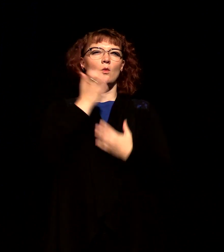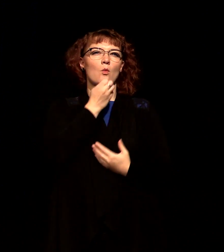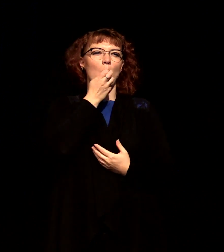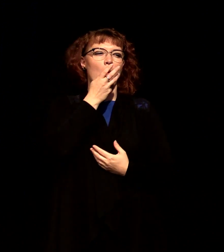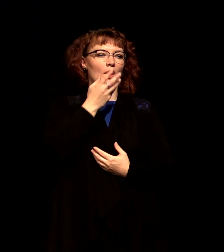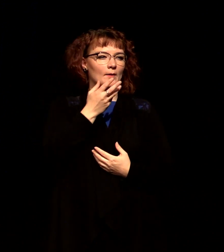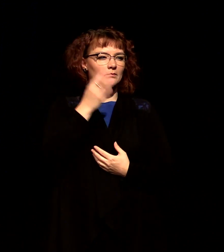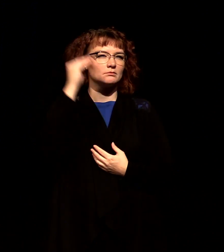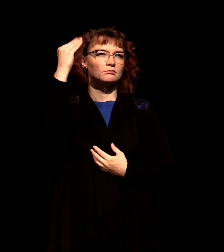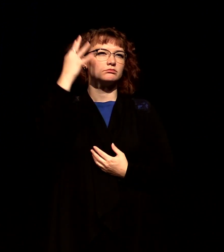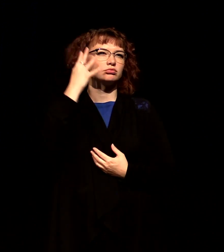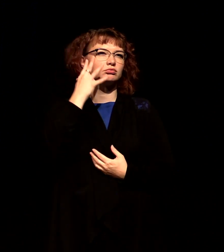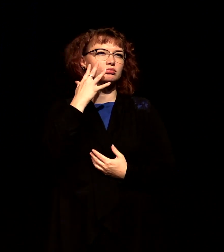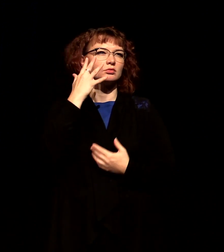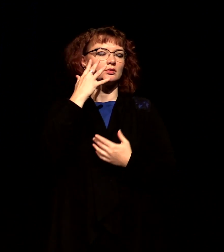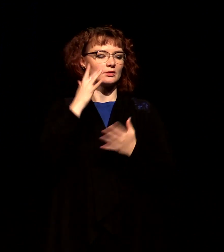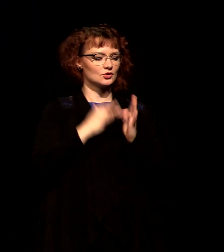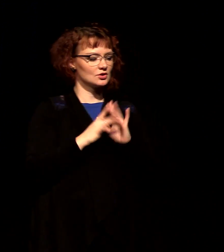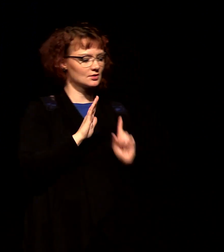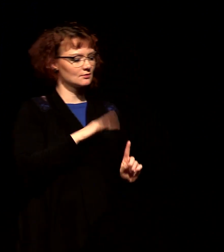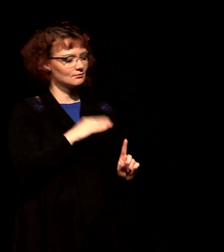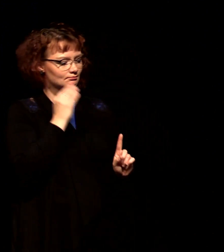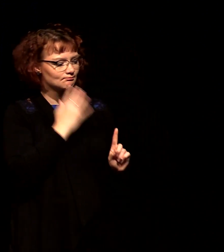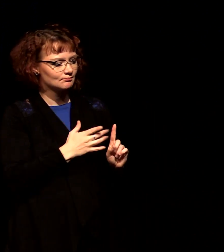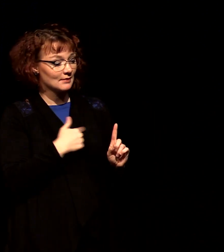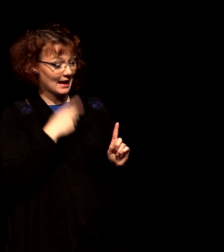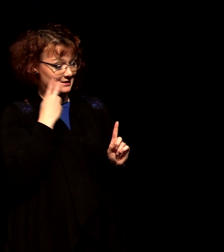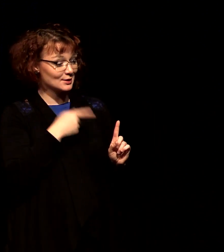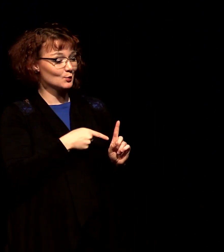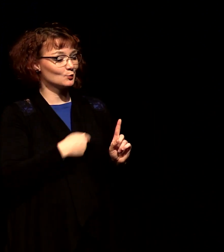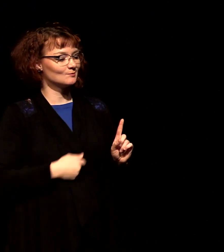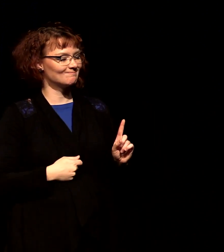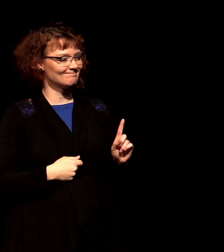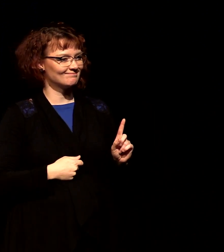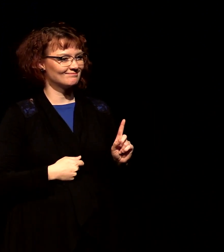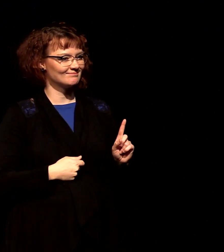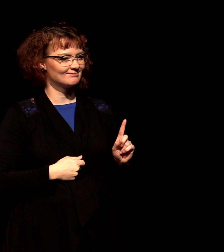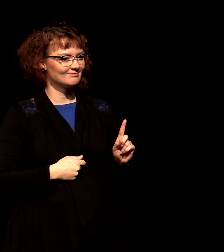was thinking about all the other ways that Jesus shows up in